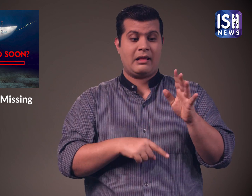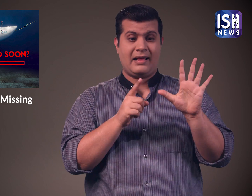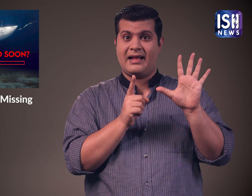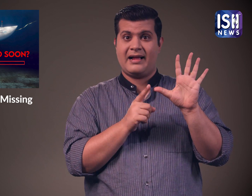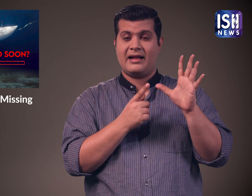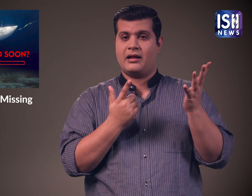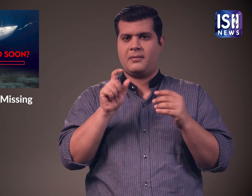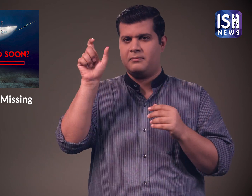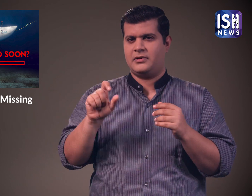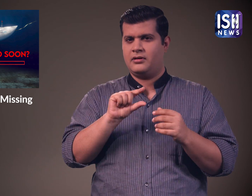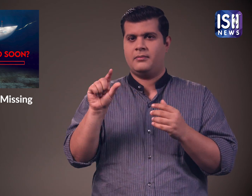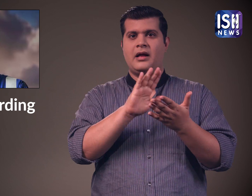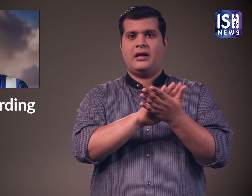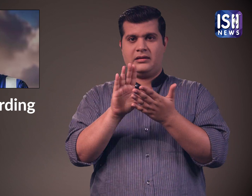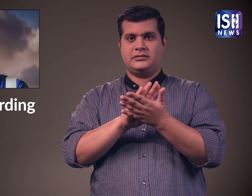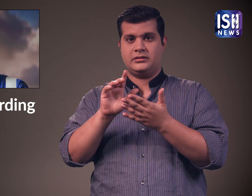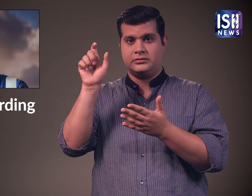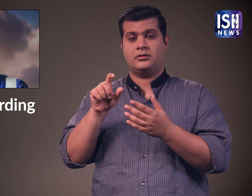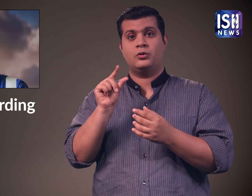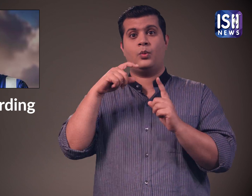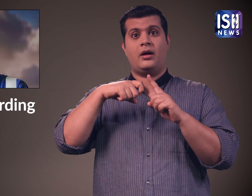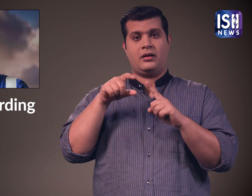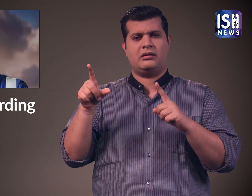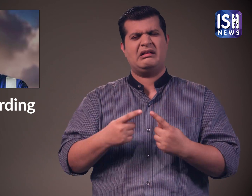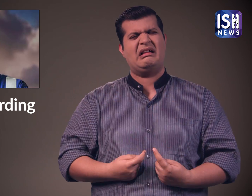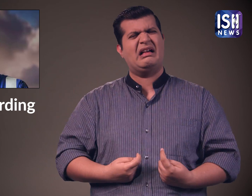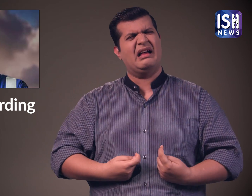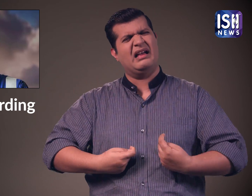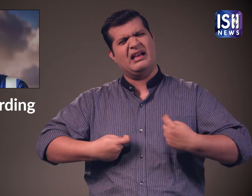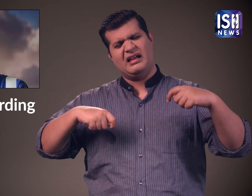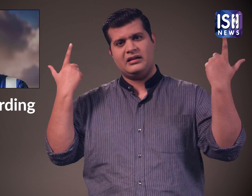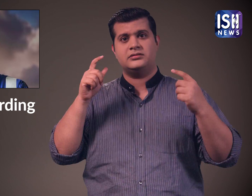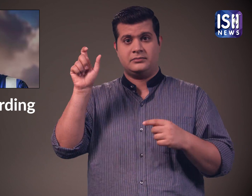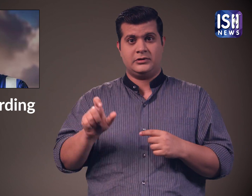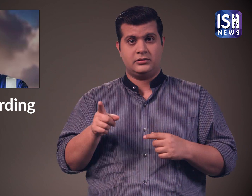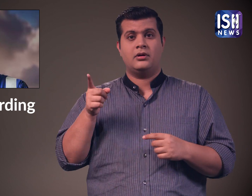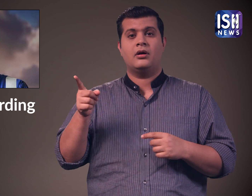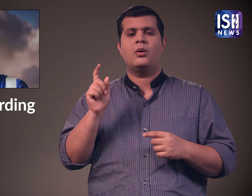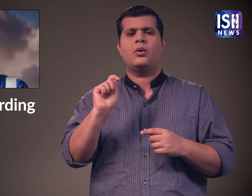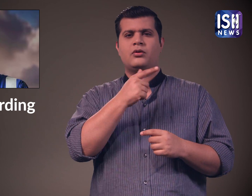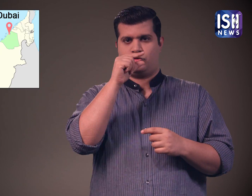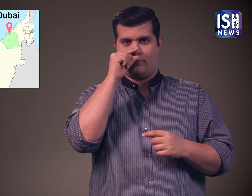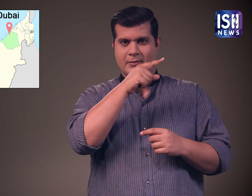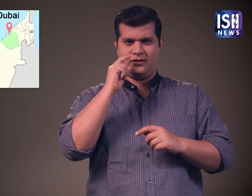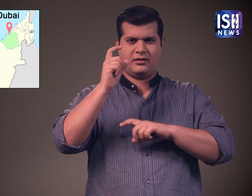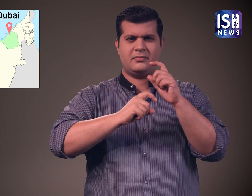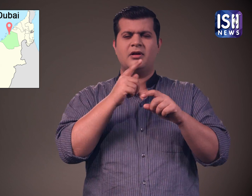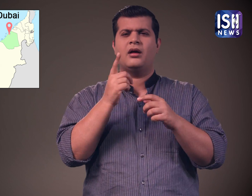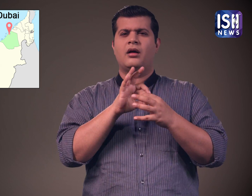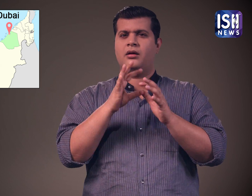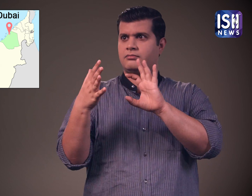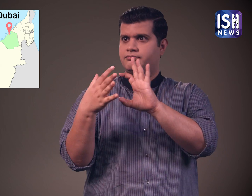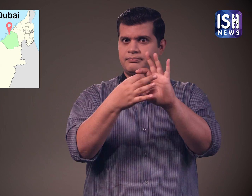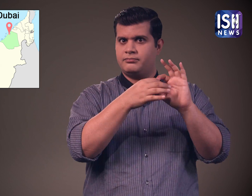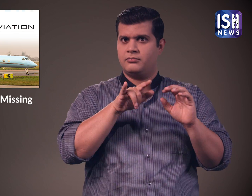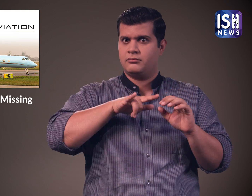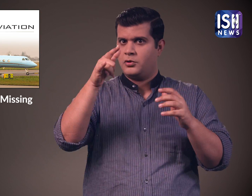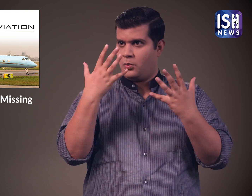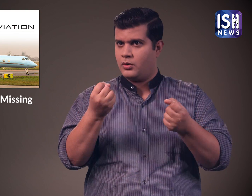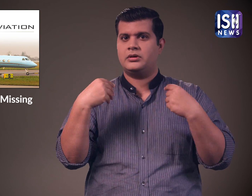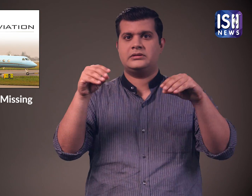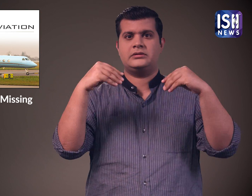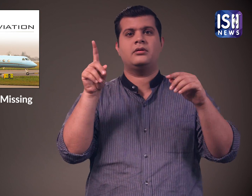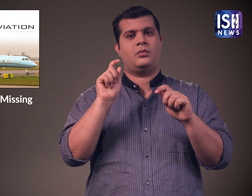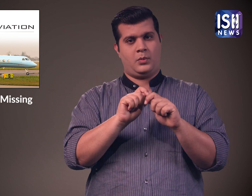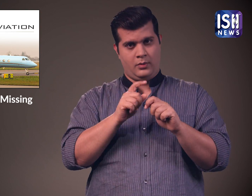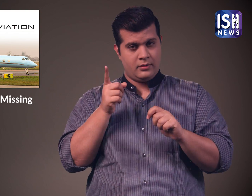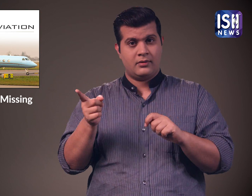The 5th person was British billionaire Hamish Harding, who runs a Dubai-based jet dealership called Action Aviation.